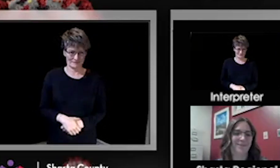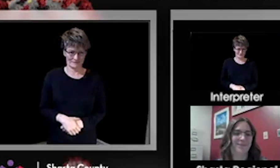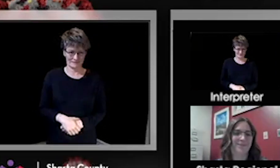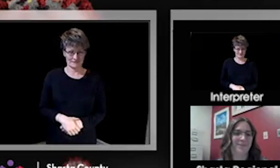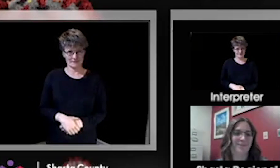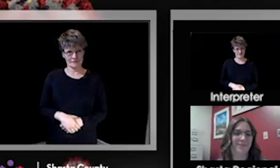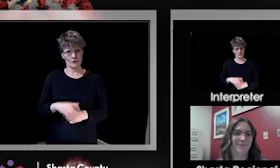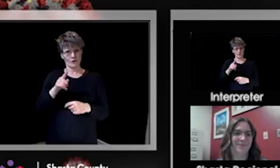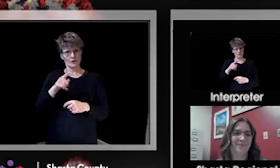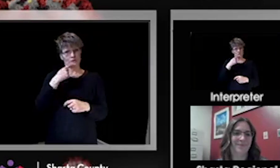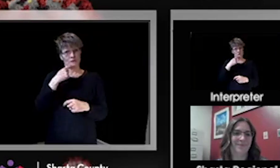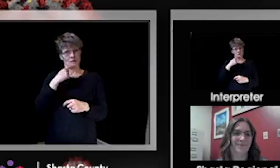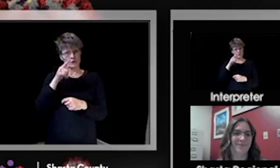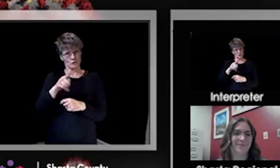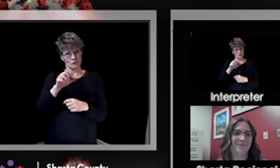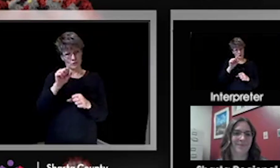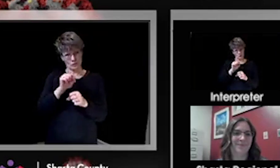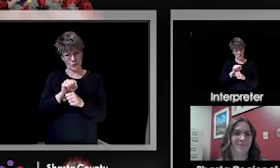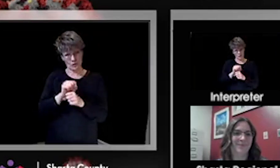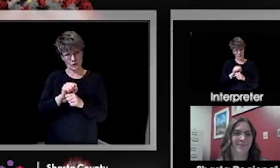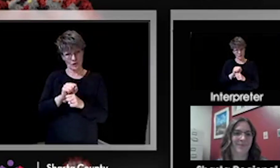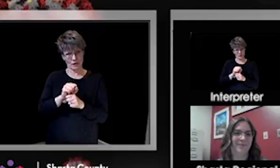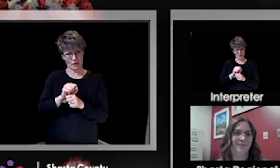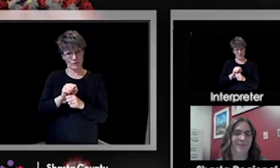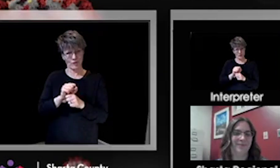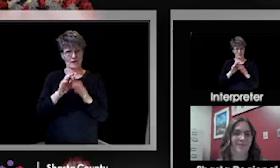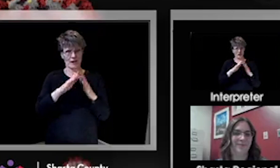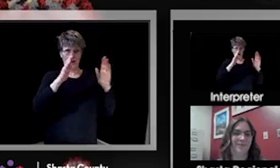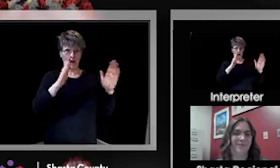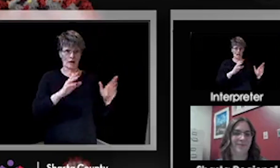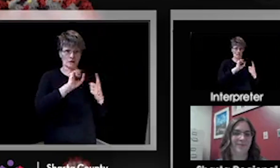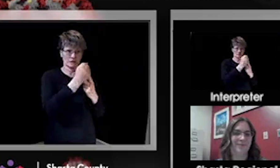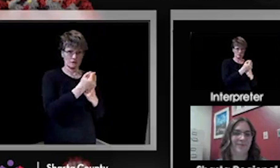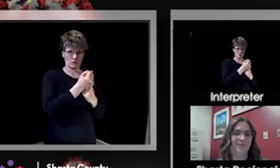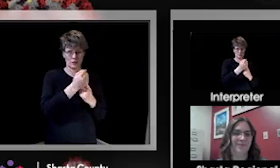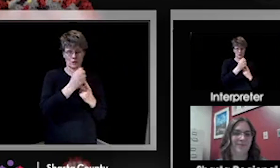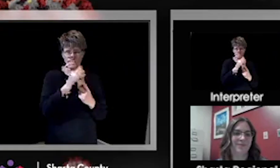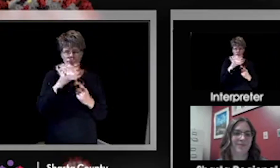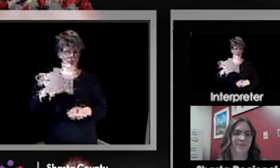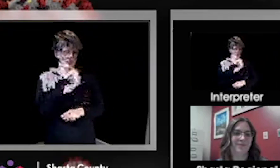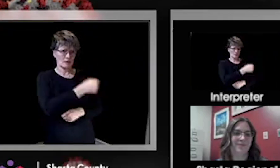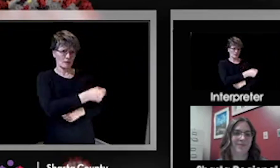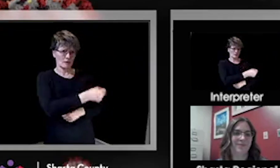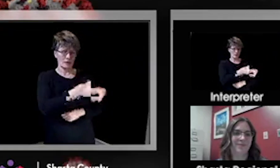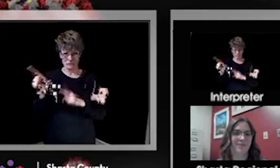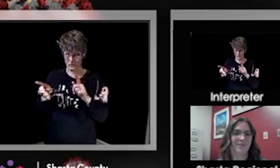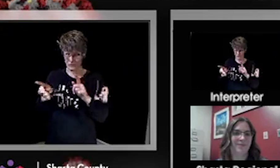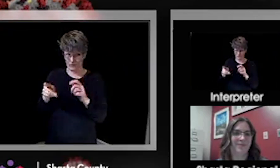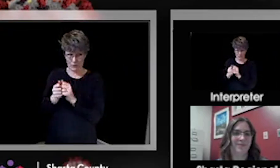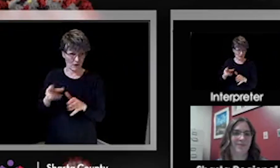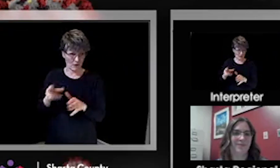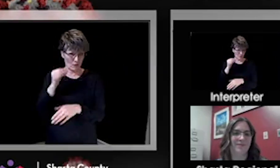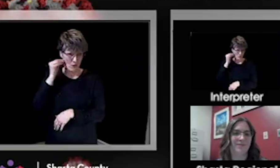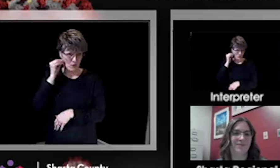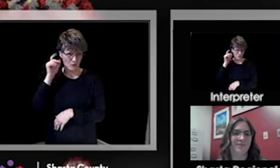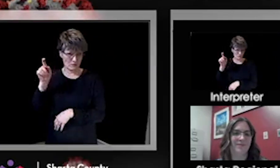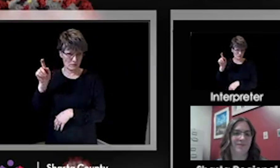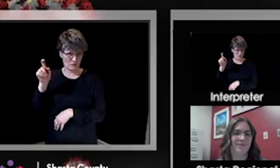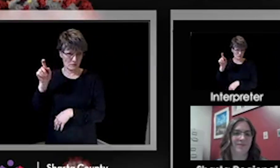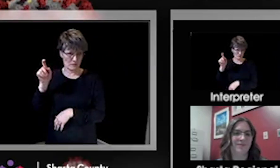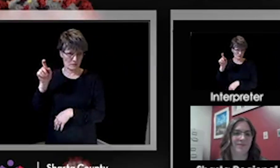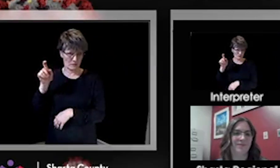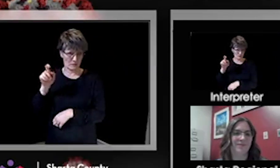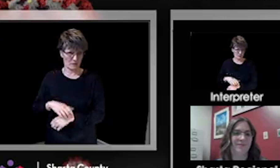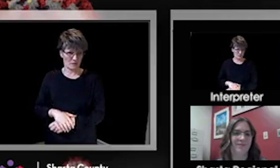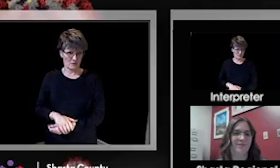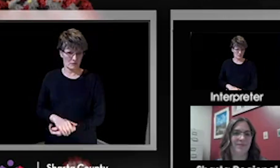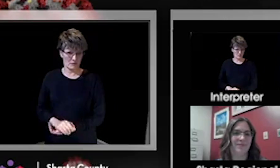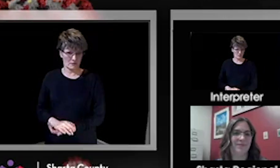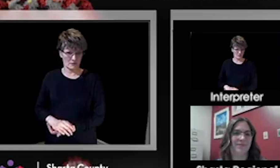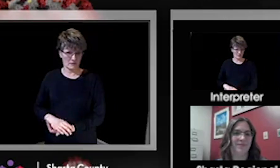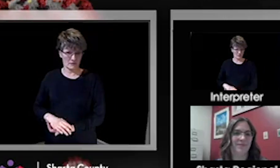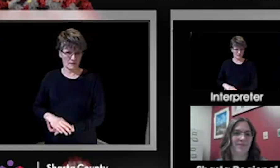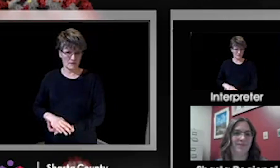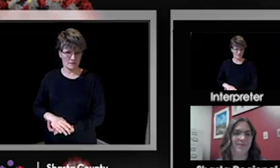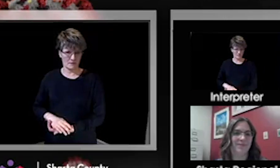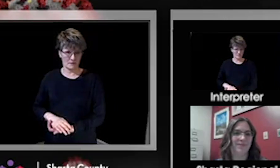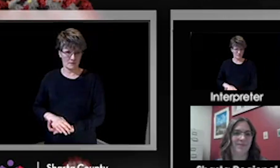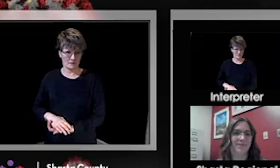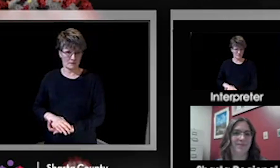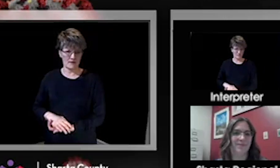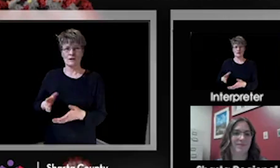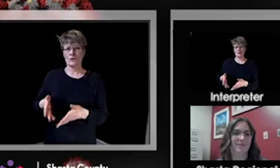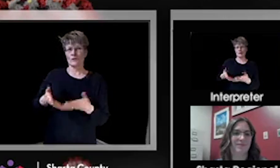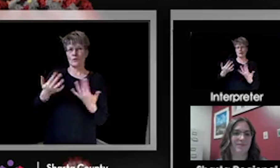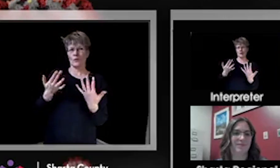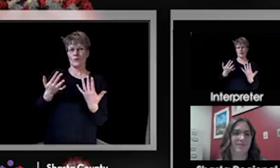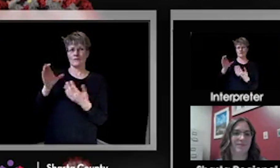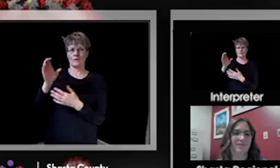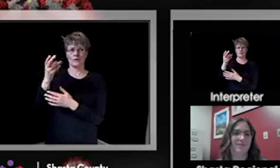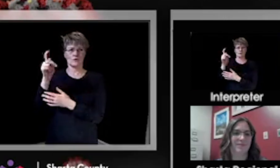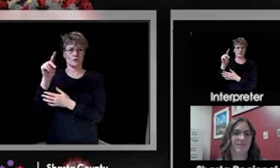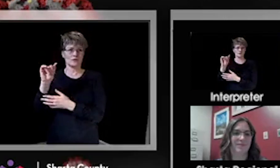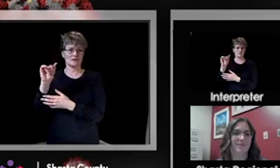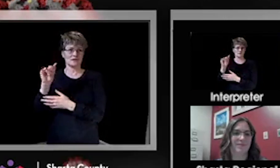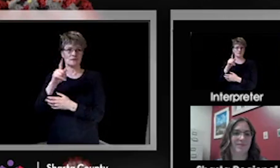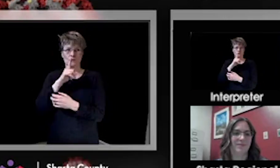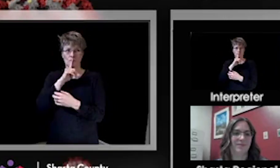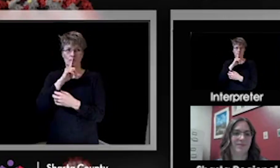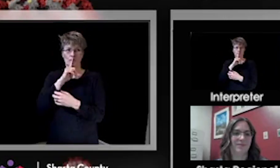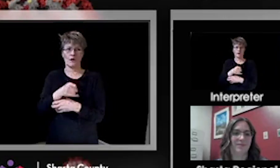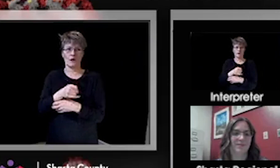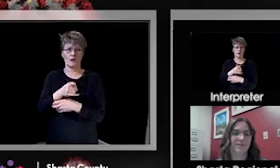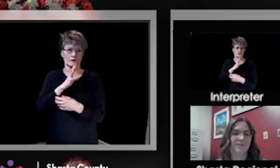so you’re doing that to help the homeless? Give Christy a second to unmute herself…